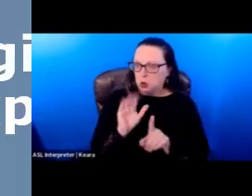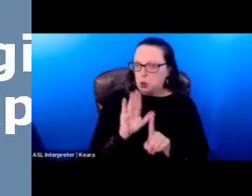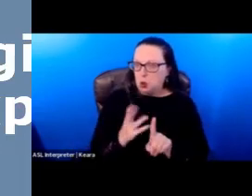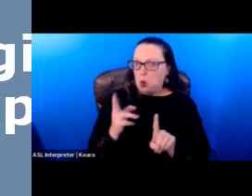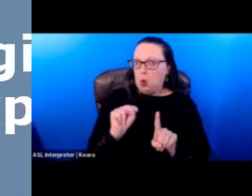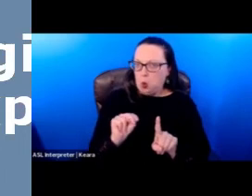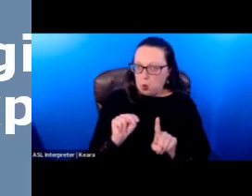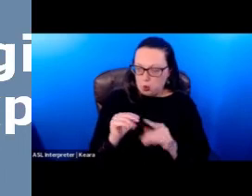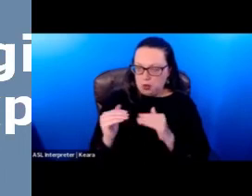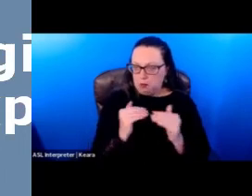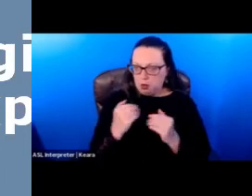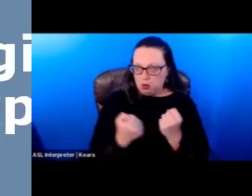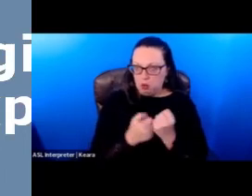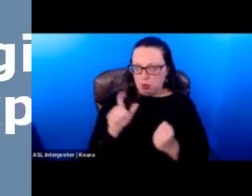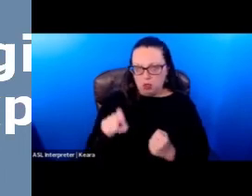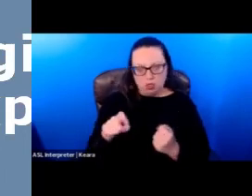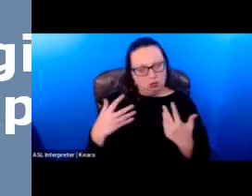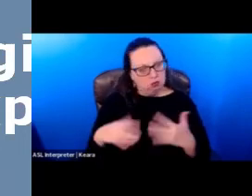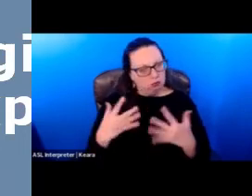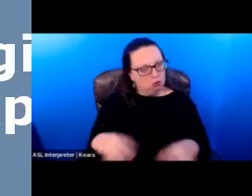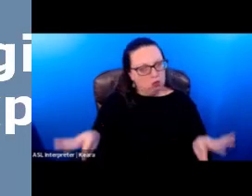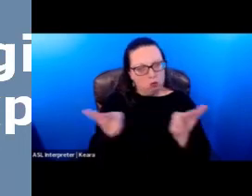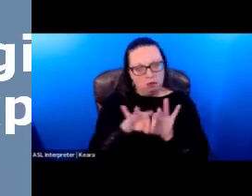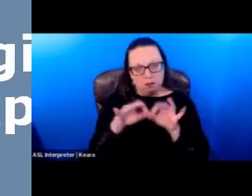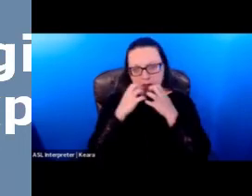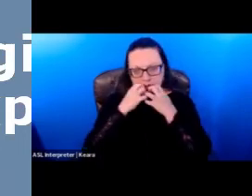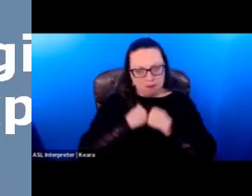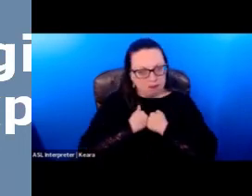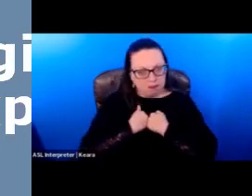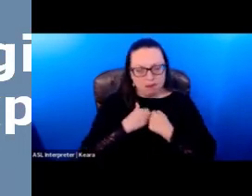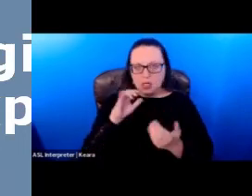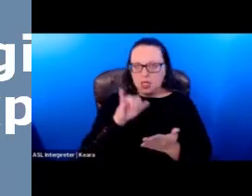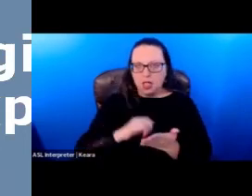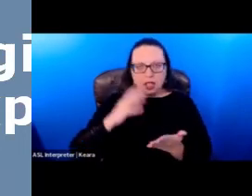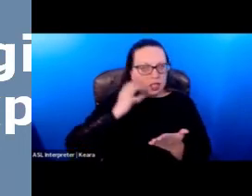contrast of images that you see on the screen mean is when peer